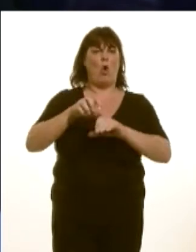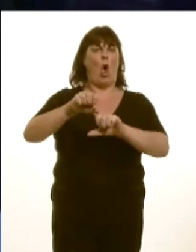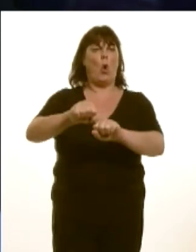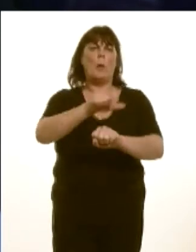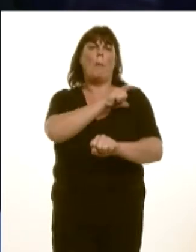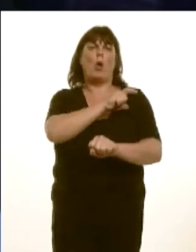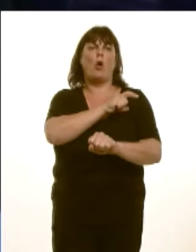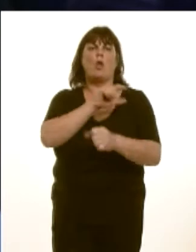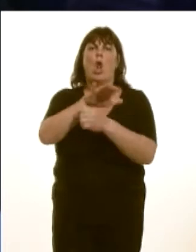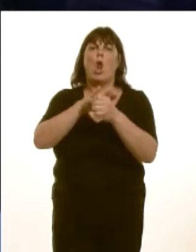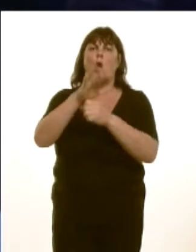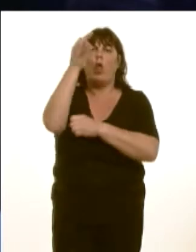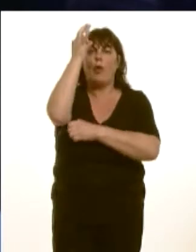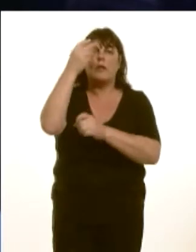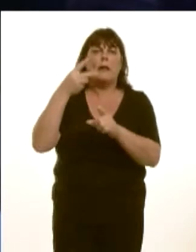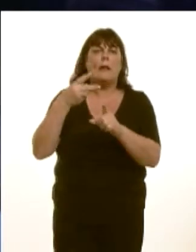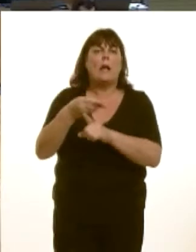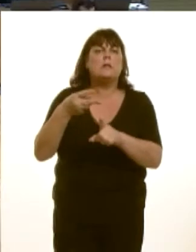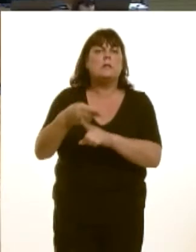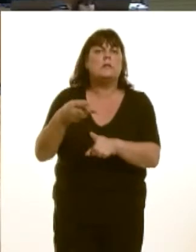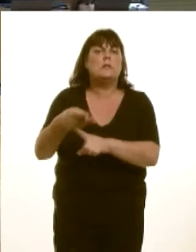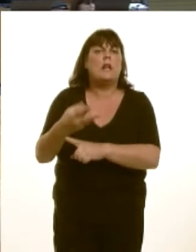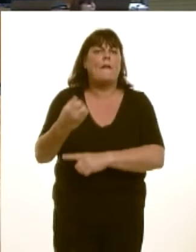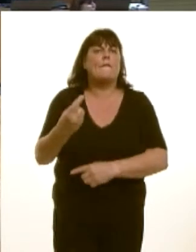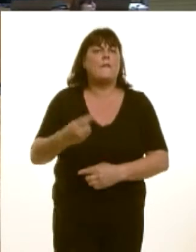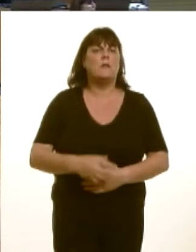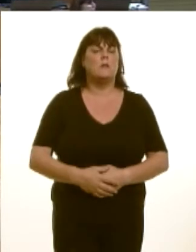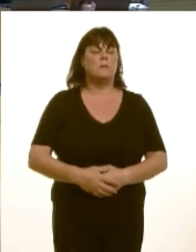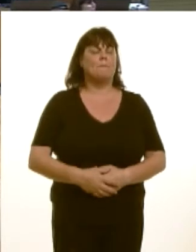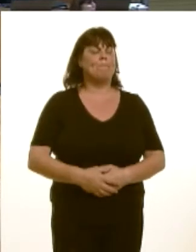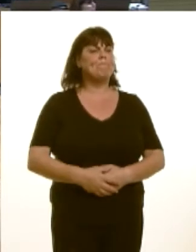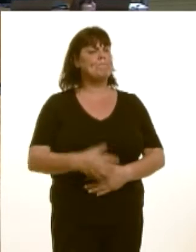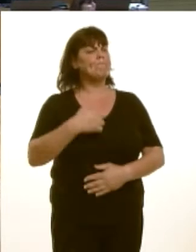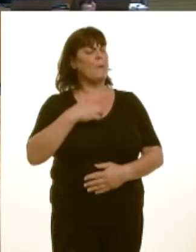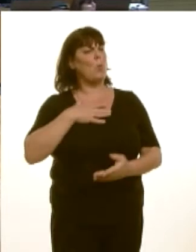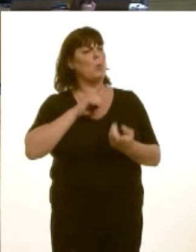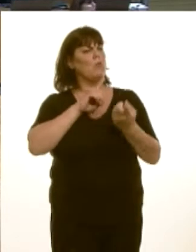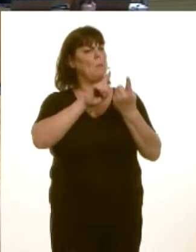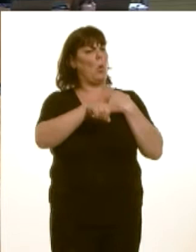in local authority social services budgets. Carwyn Jones: May I say, in relation to the Flint issue that has been raised, there are